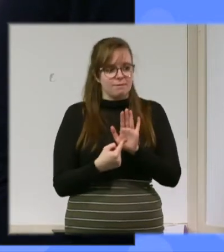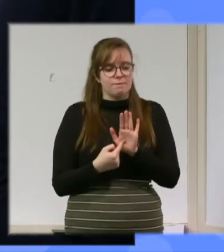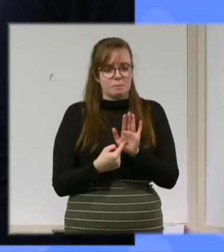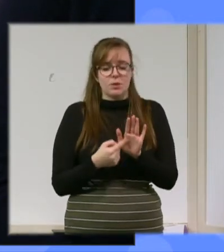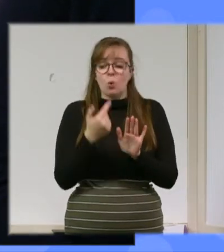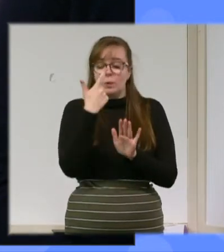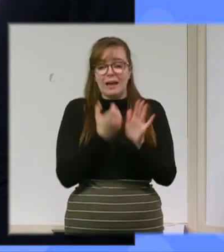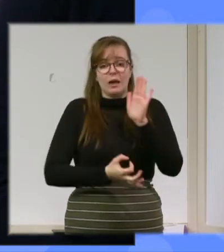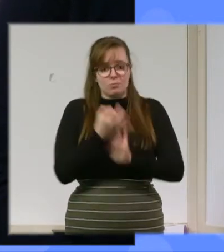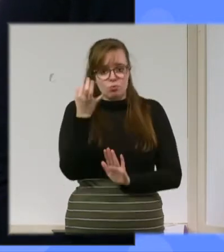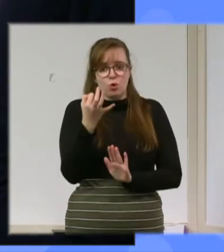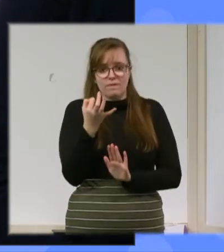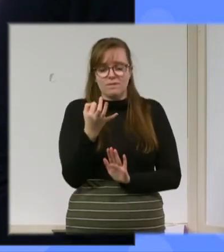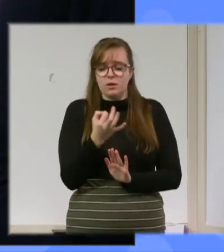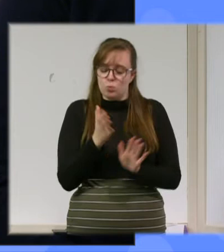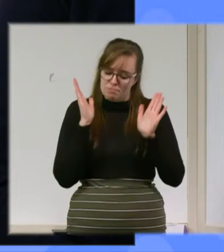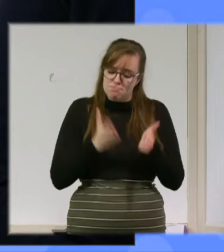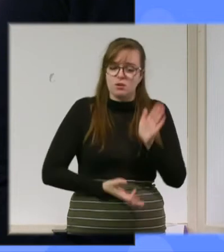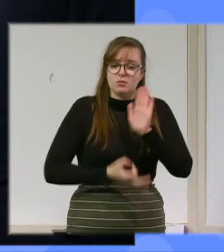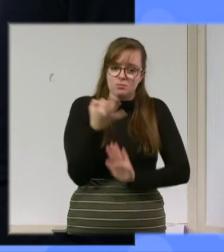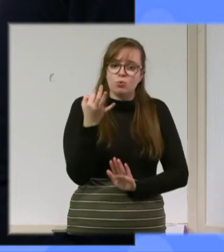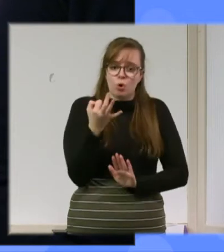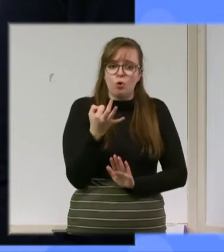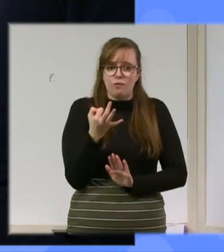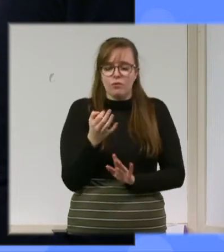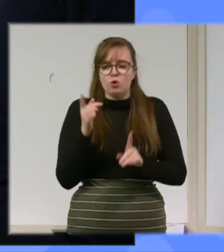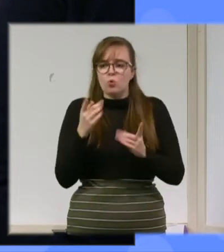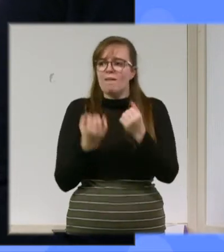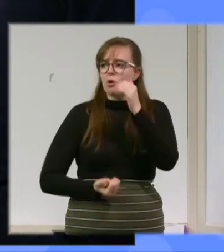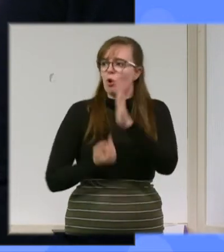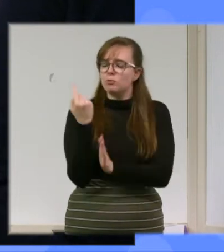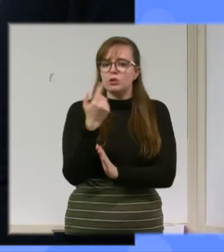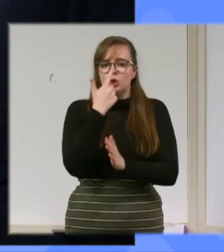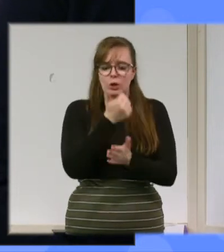better and we must do better and you have the opportunity to help politicians